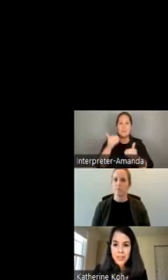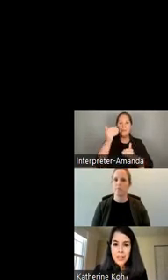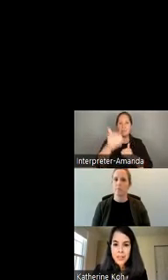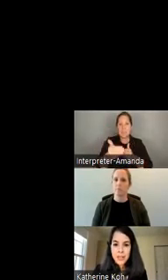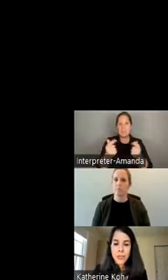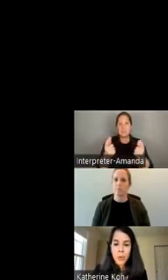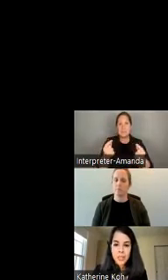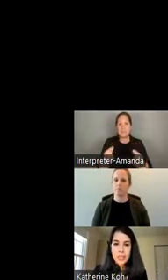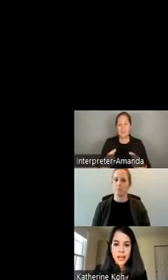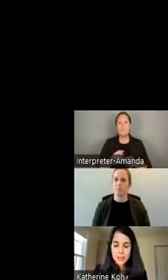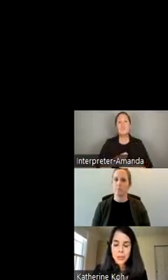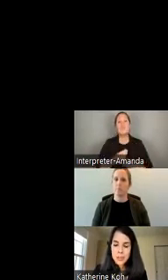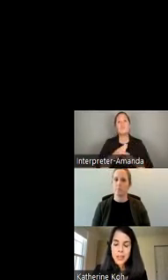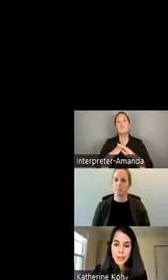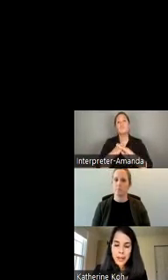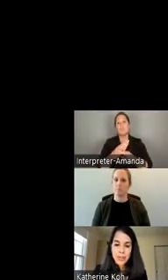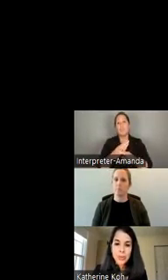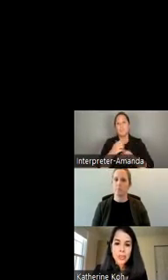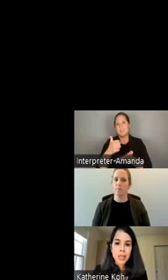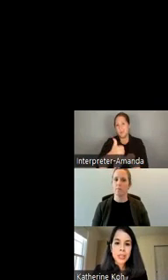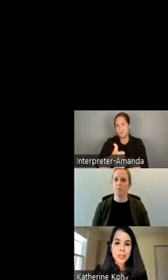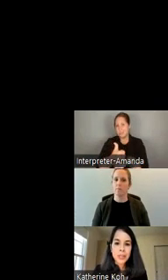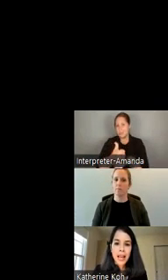intervention for these high-risk soldiers now that we have the tools to be able to predict with